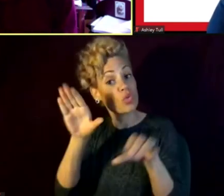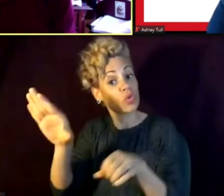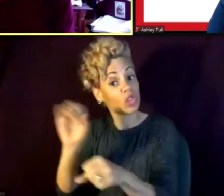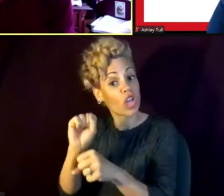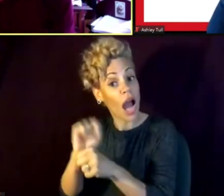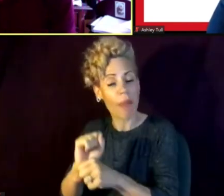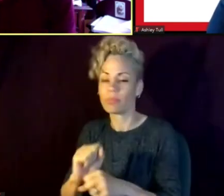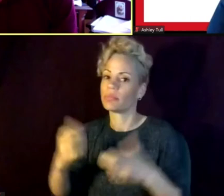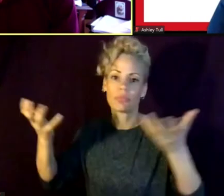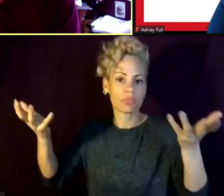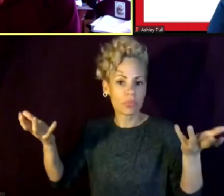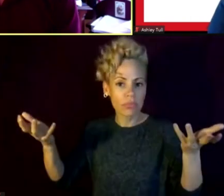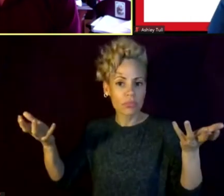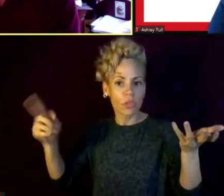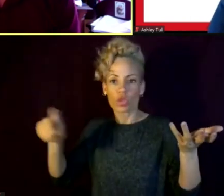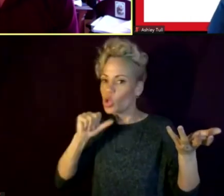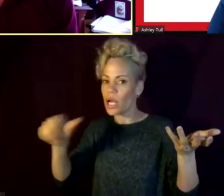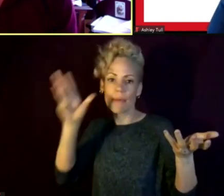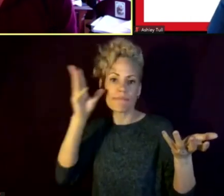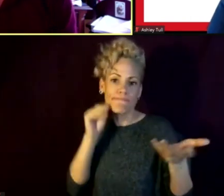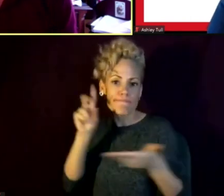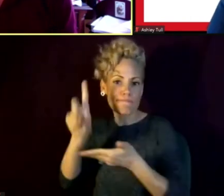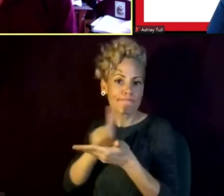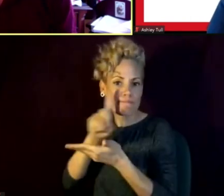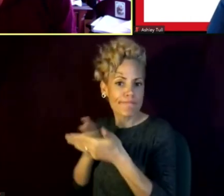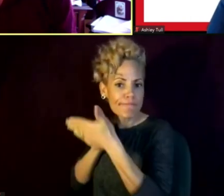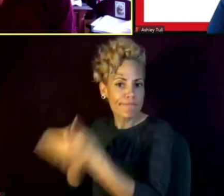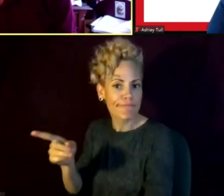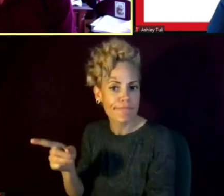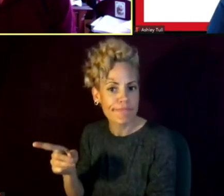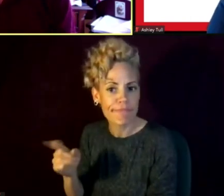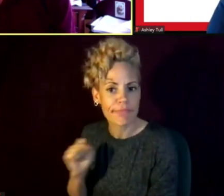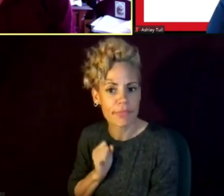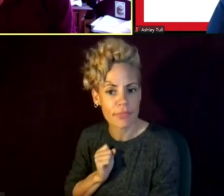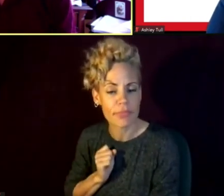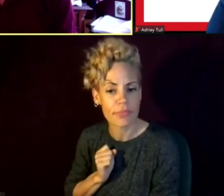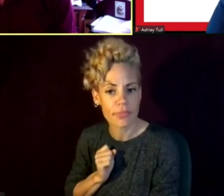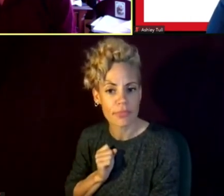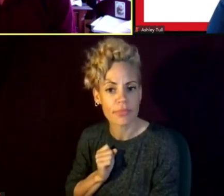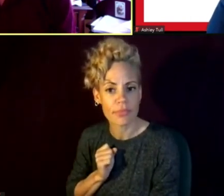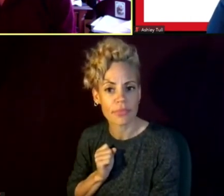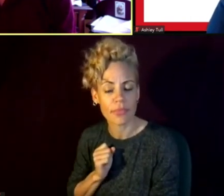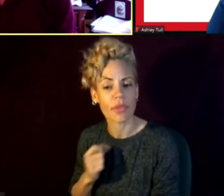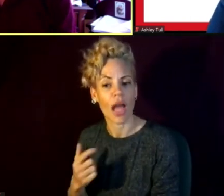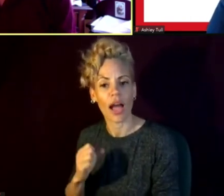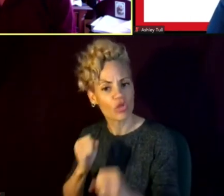then there should be no discrimination. And I strongly support that right.